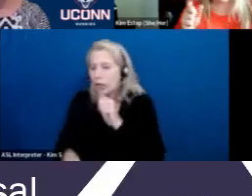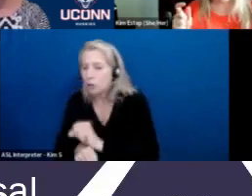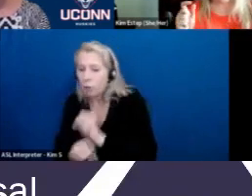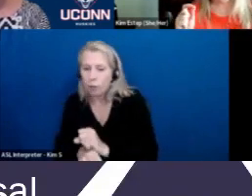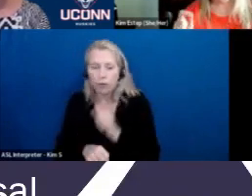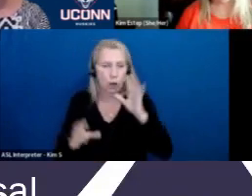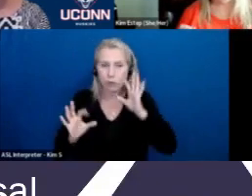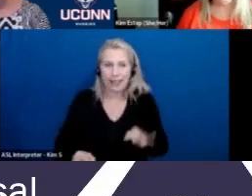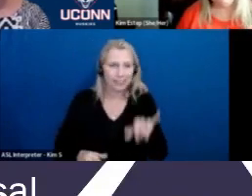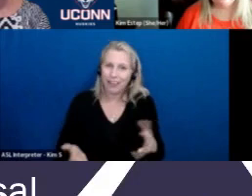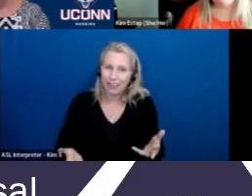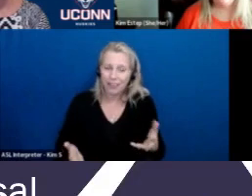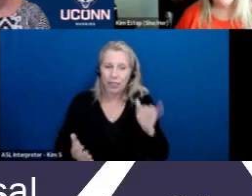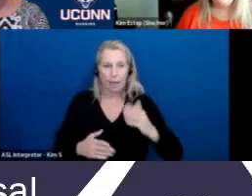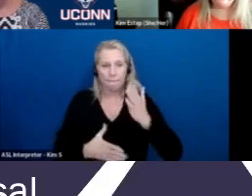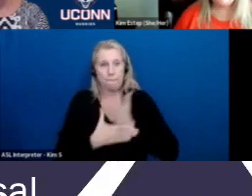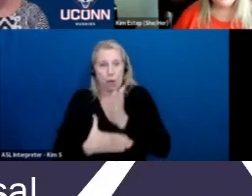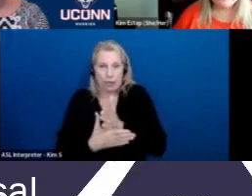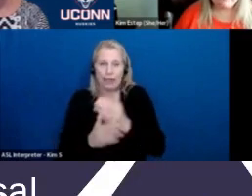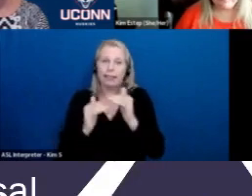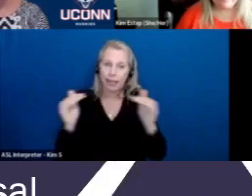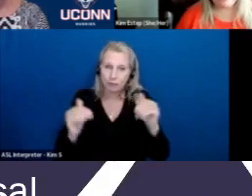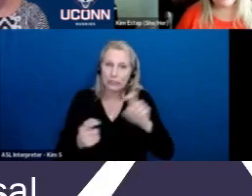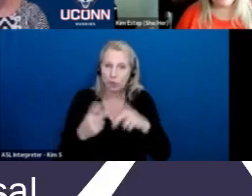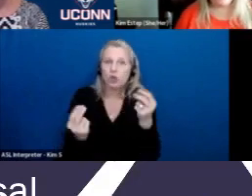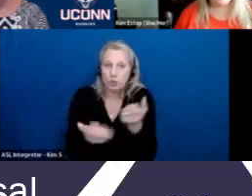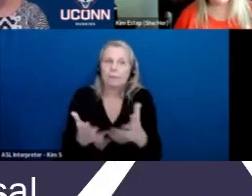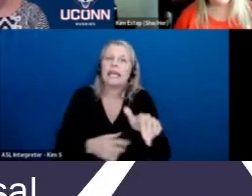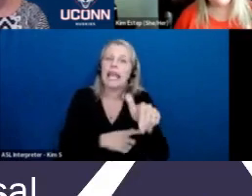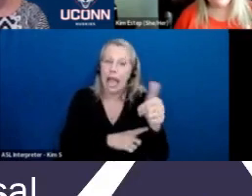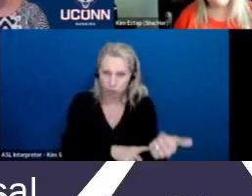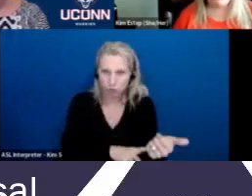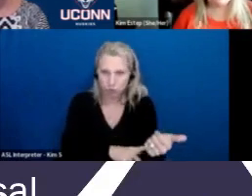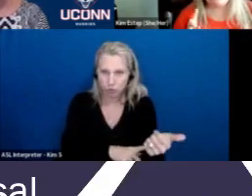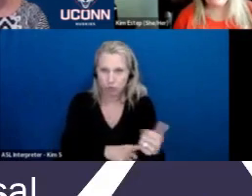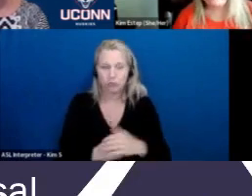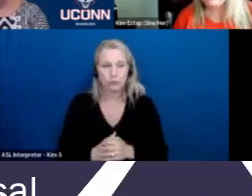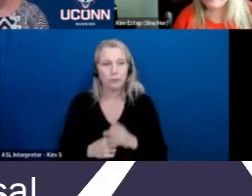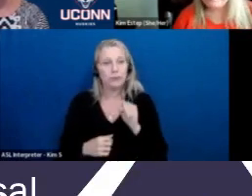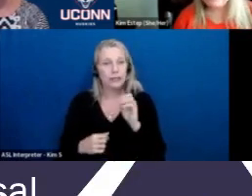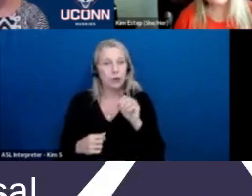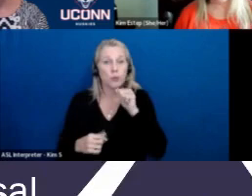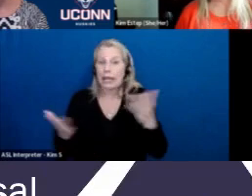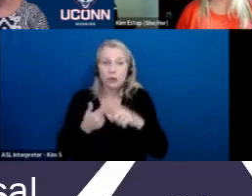moderate level need. We need to do something else, right. So I want to keep that's not what we're here to talk about today.